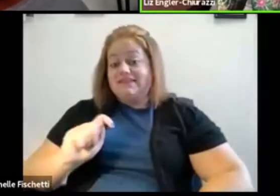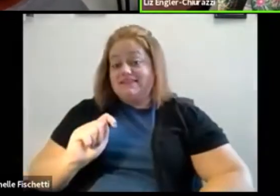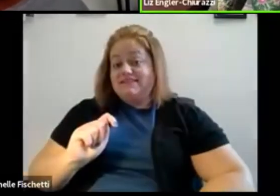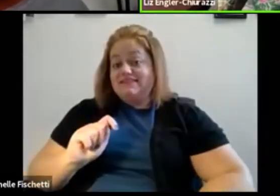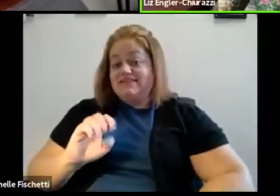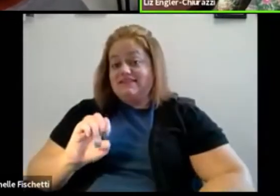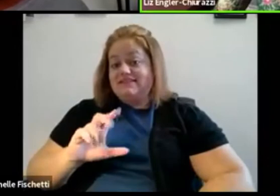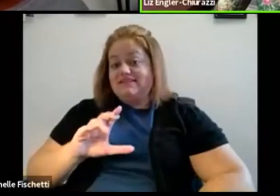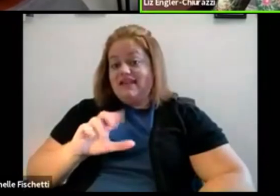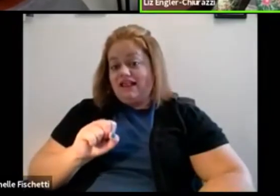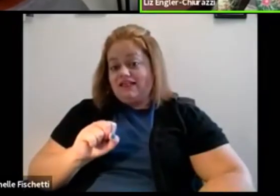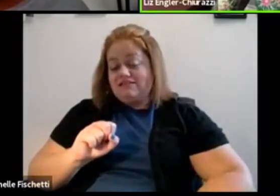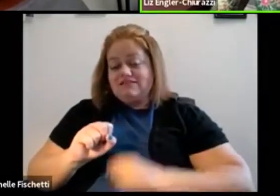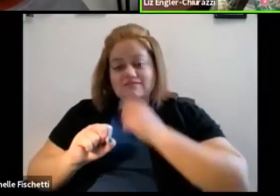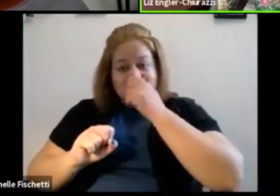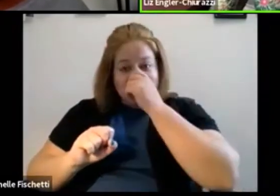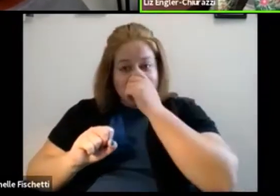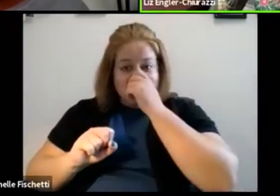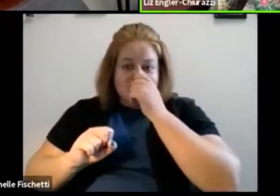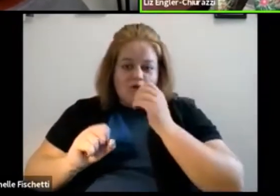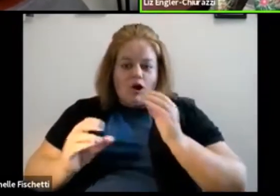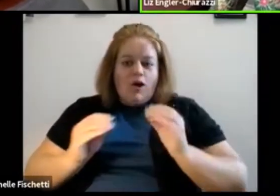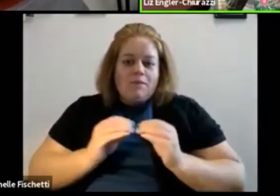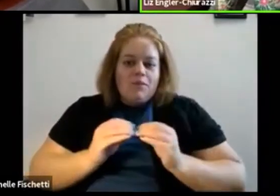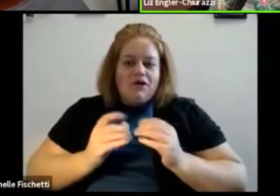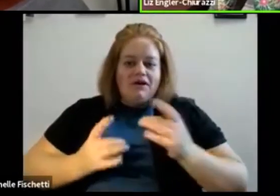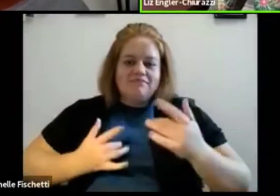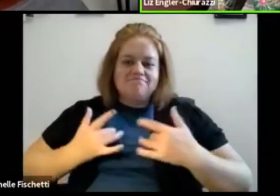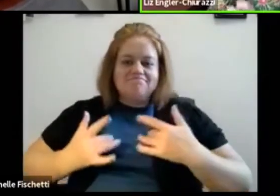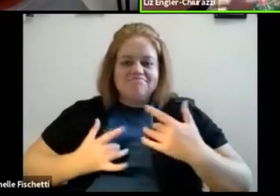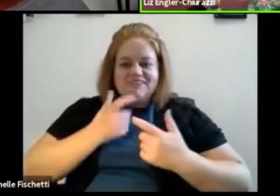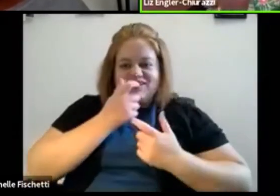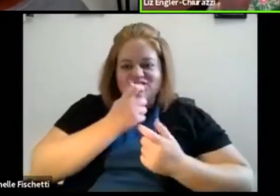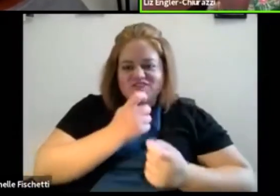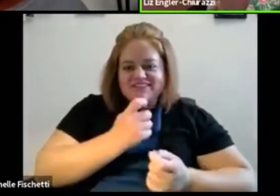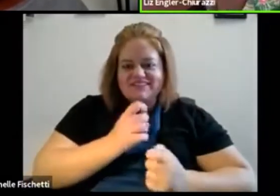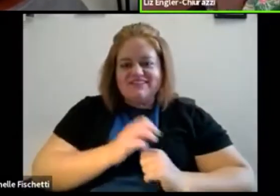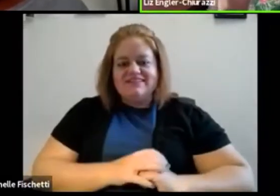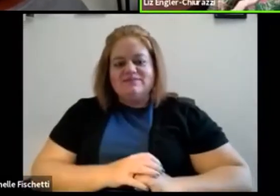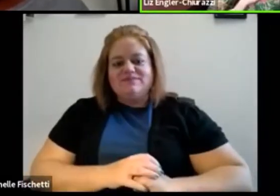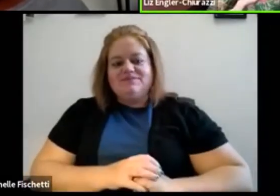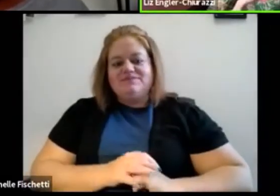of the exciting cells of the adaptive immune system, they're very specific for